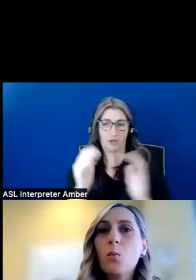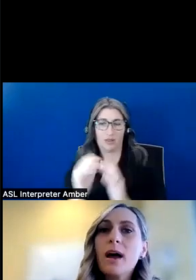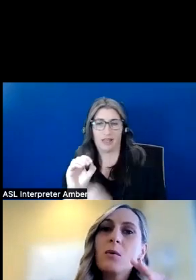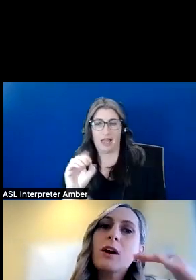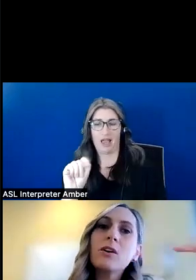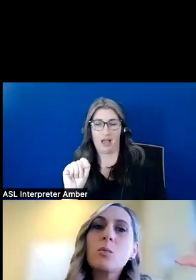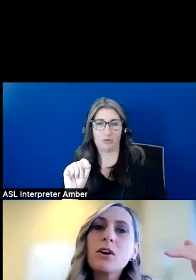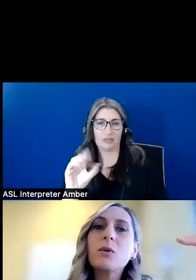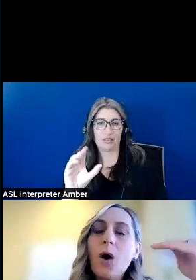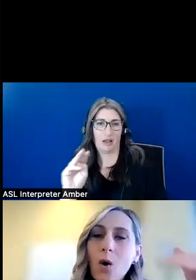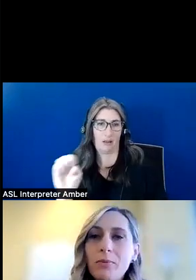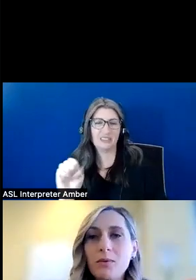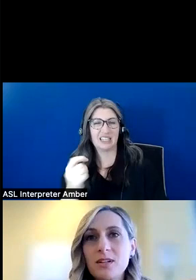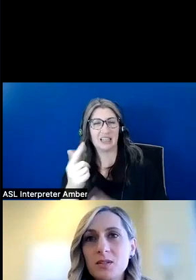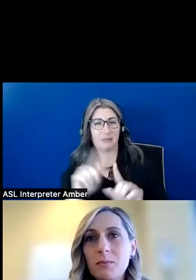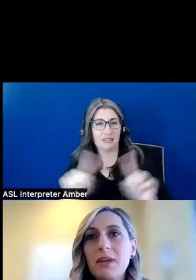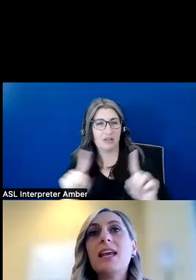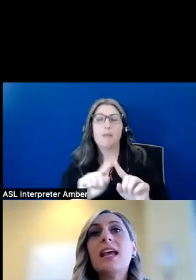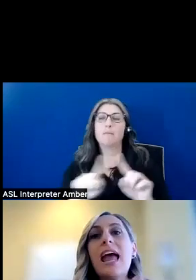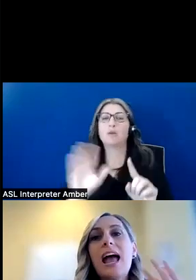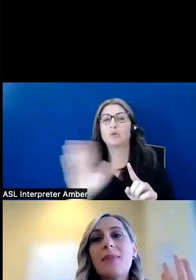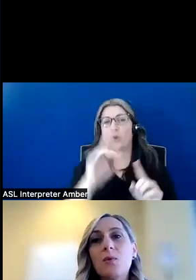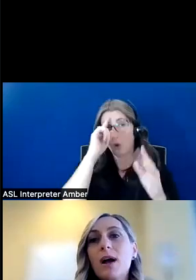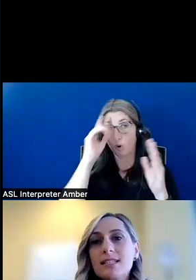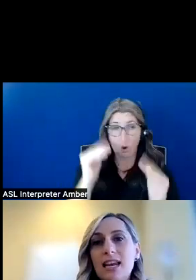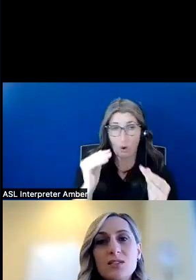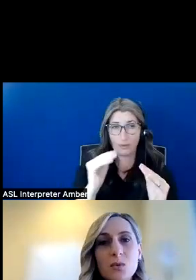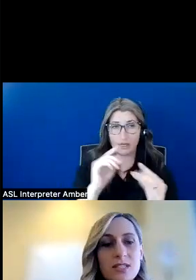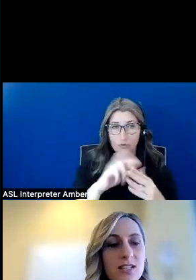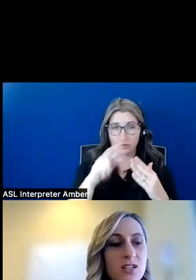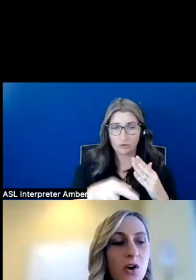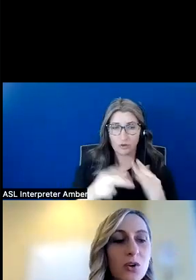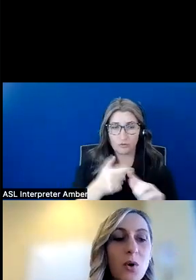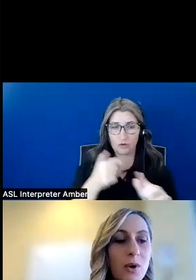but where do you hope your results will be, and then, what data sources are you going